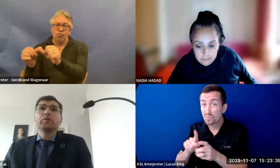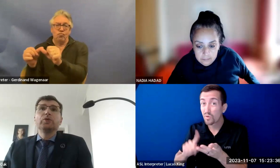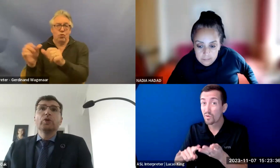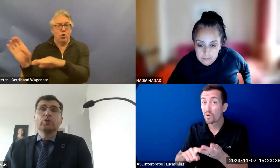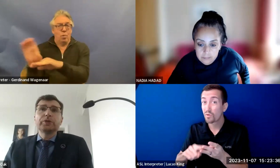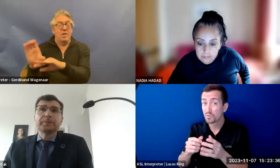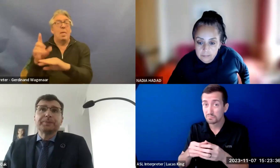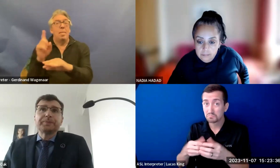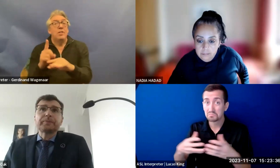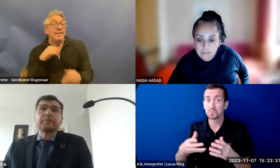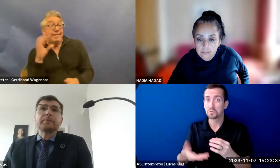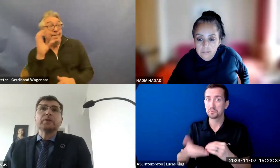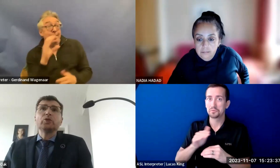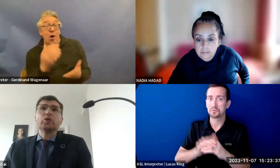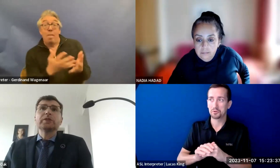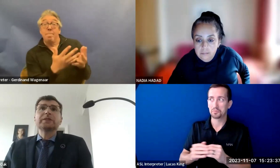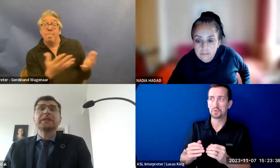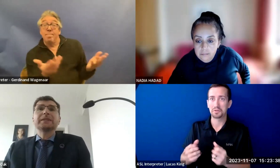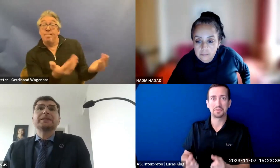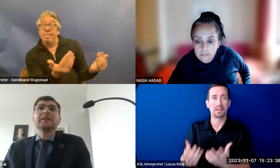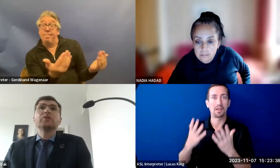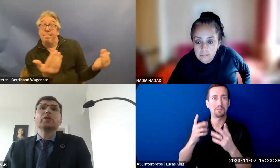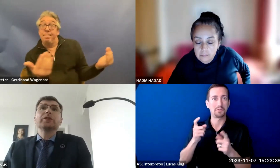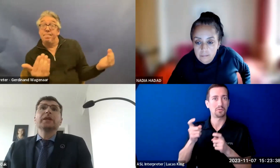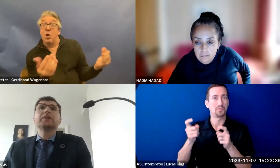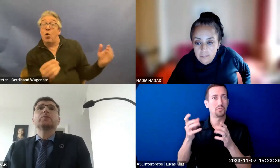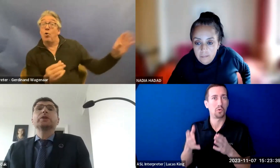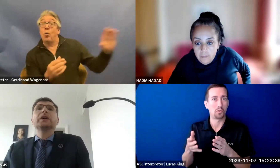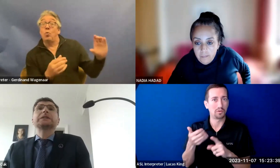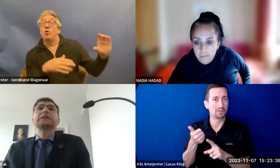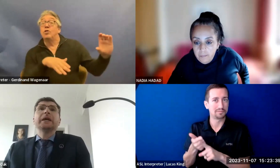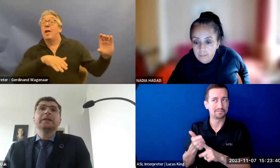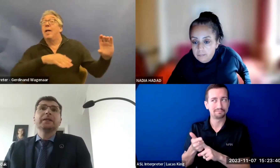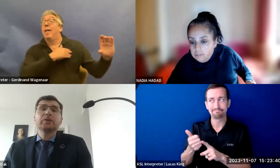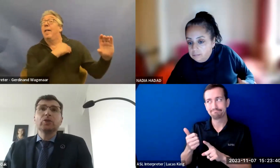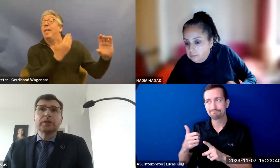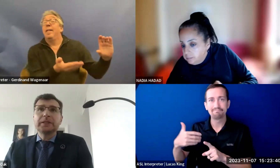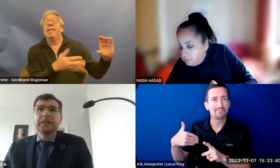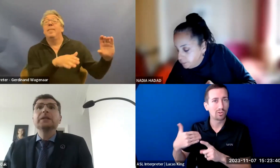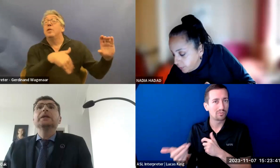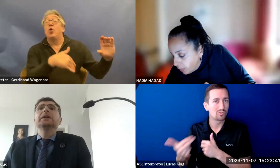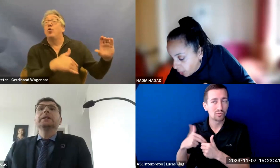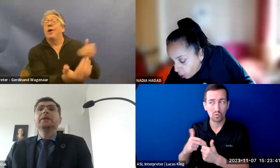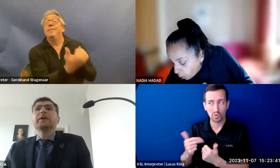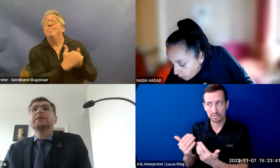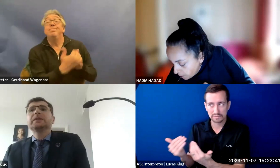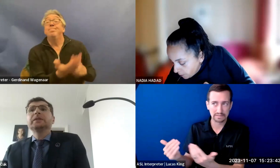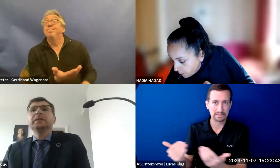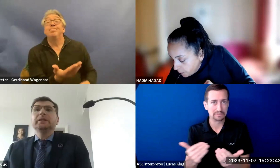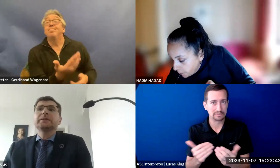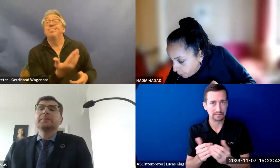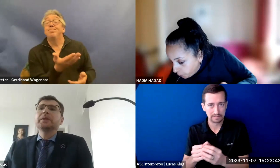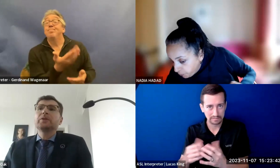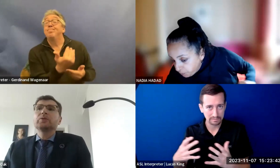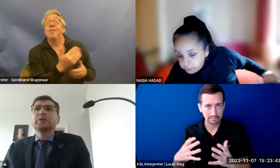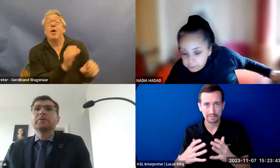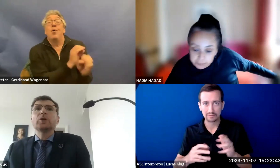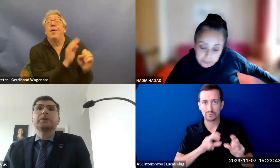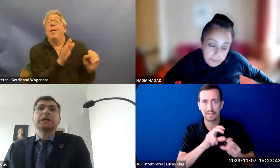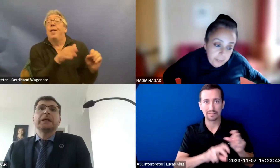of those donors that are still not with us, still not investing in disability-inclusive development